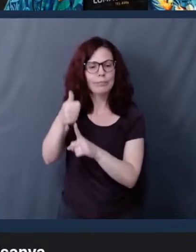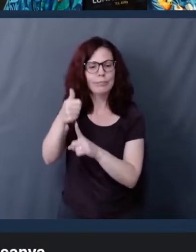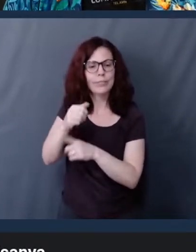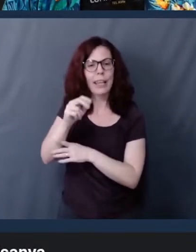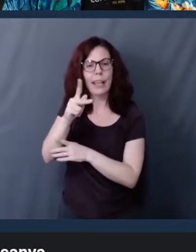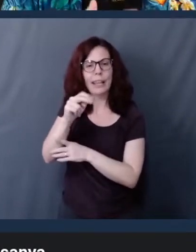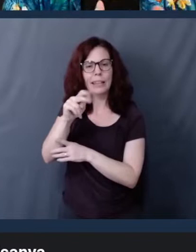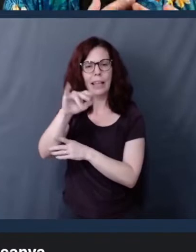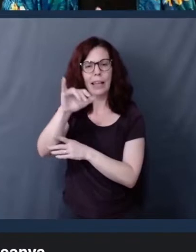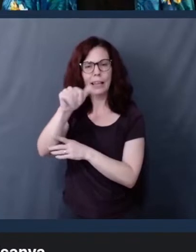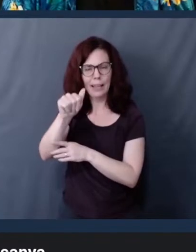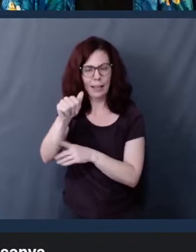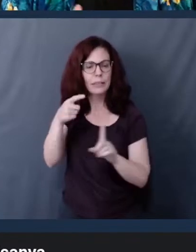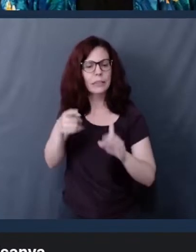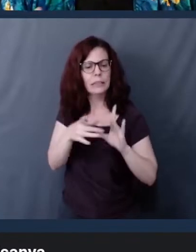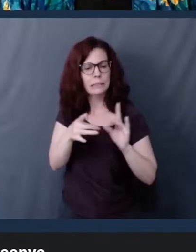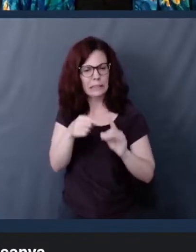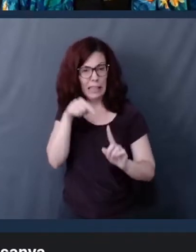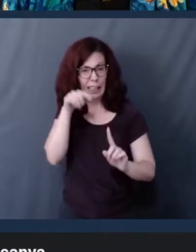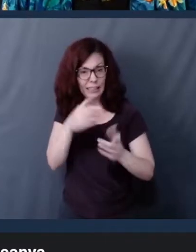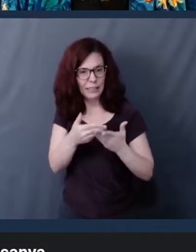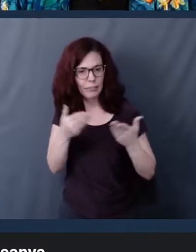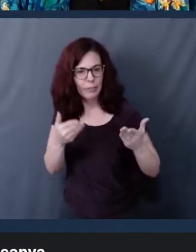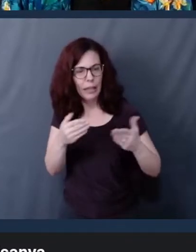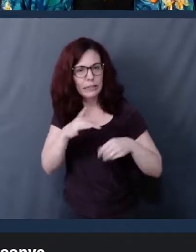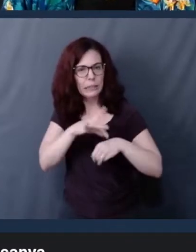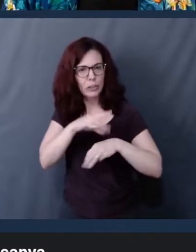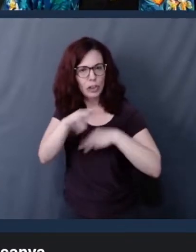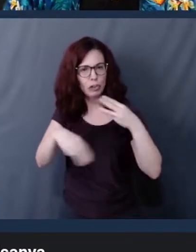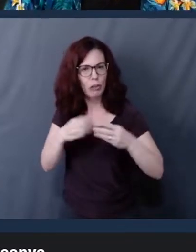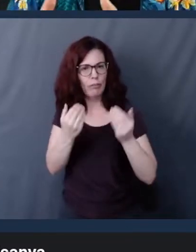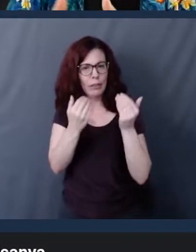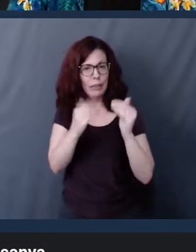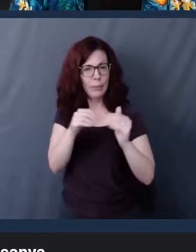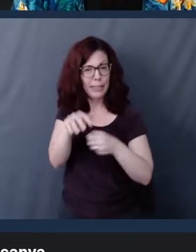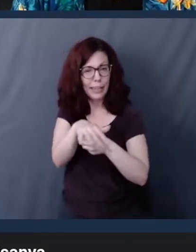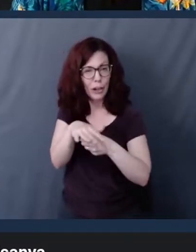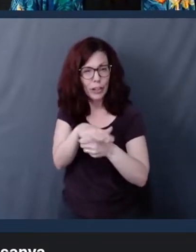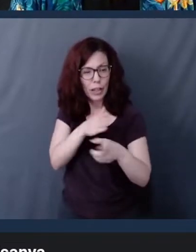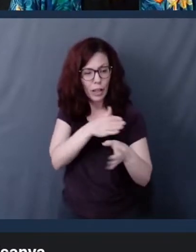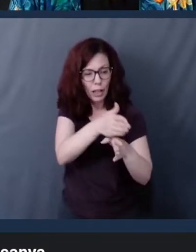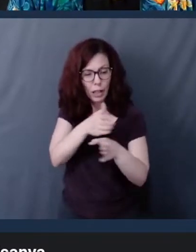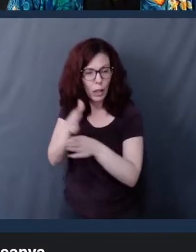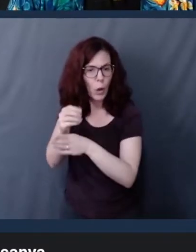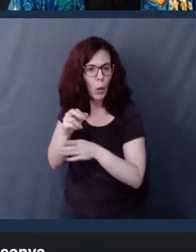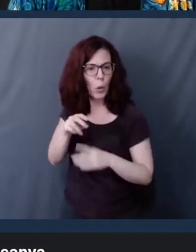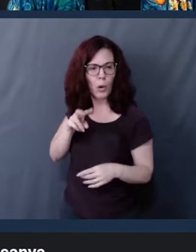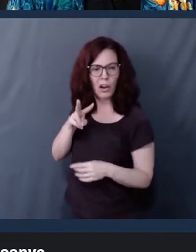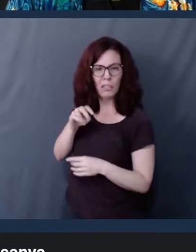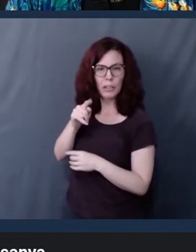He mentioned that, is this device geographically limited to a specific area or can Victor here get it in Kenya as well?